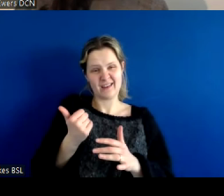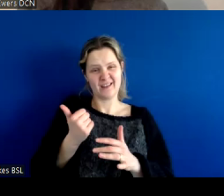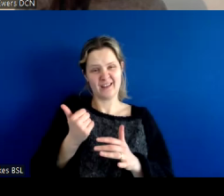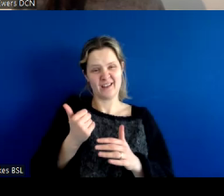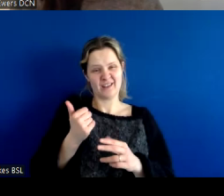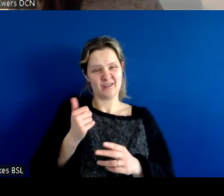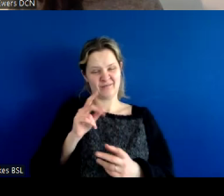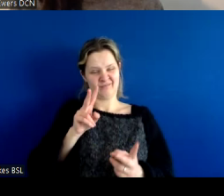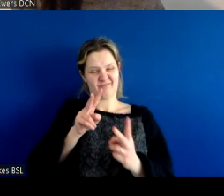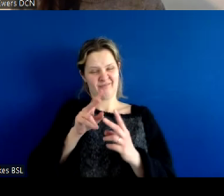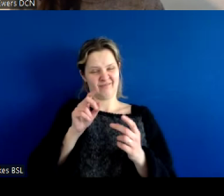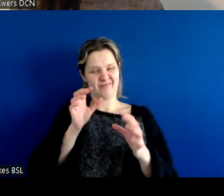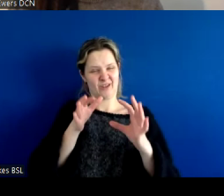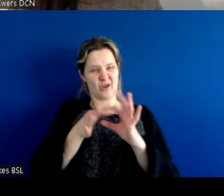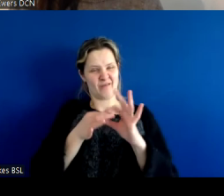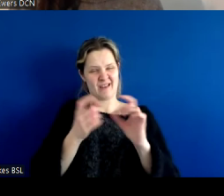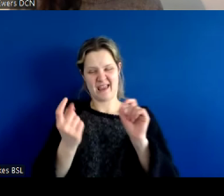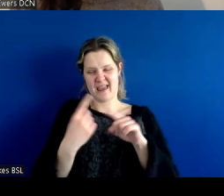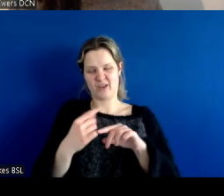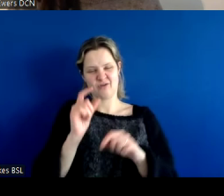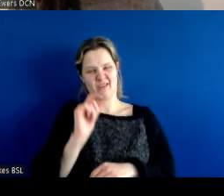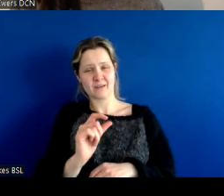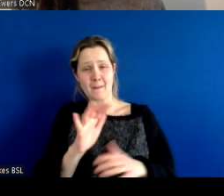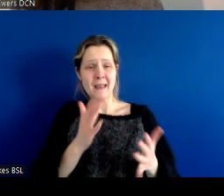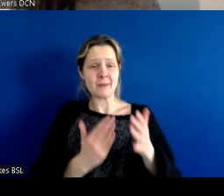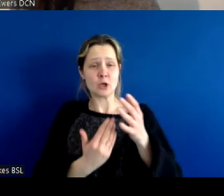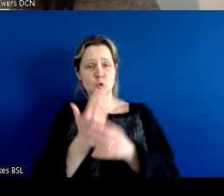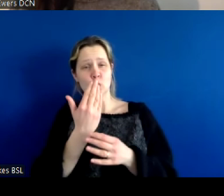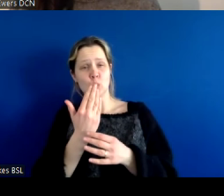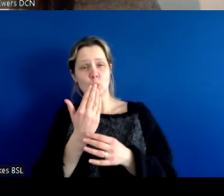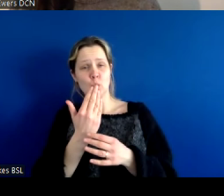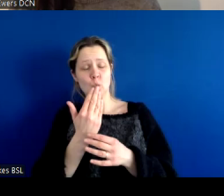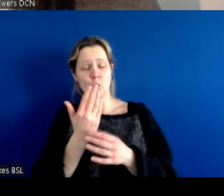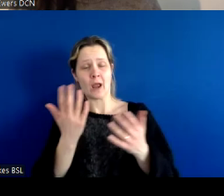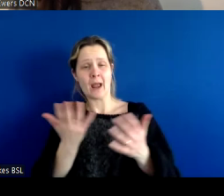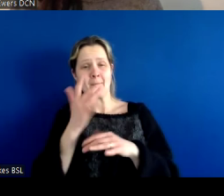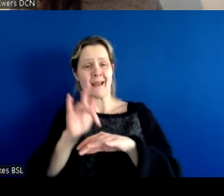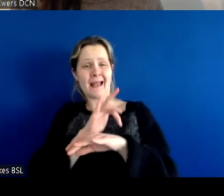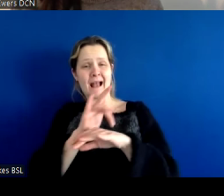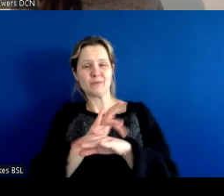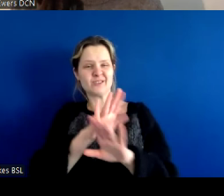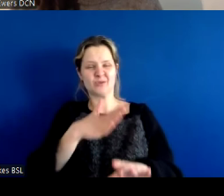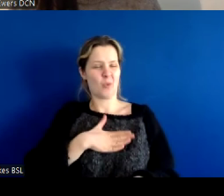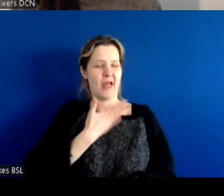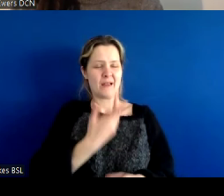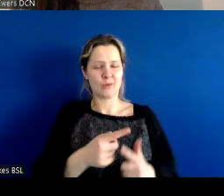Maybe the new Cornwall Playhouse isn't your bag, or you're less able to get to the theatre, or perhaps you're just lying in wait